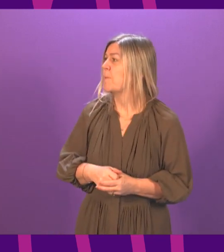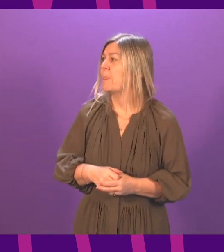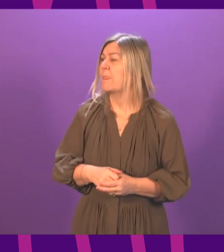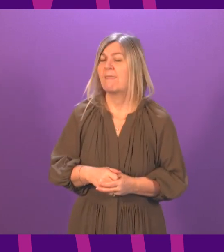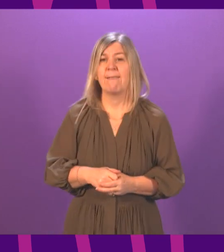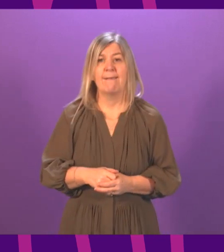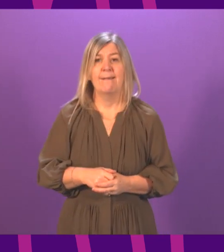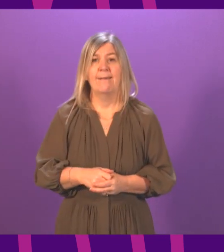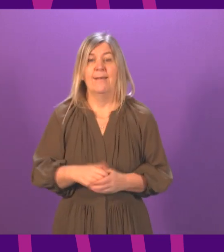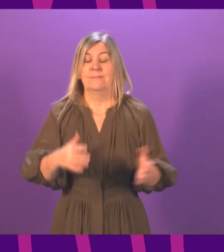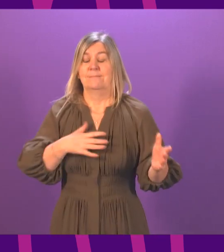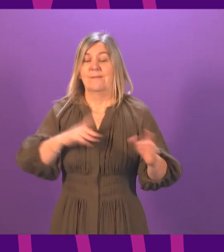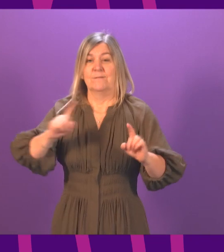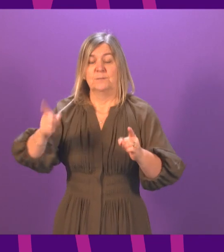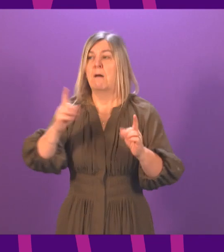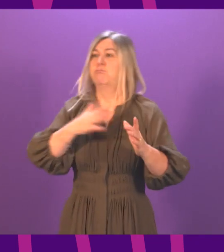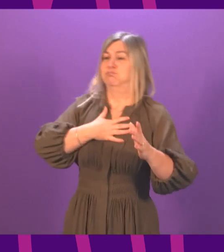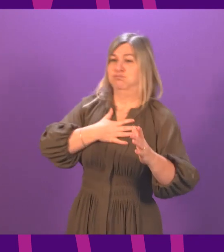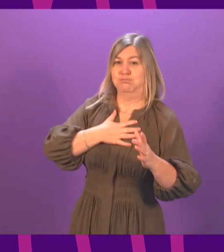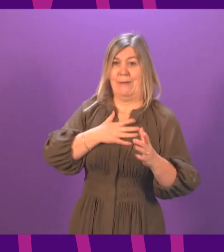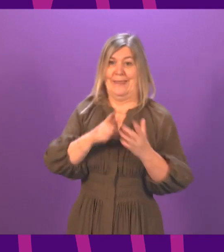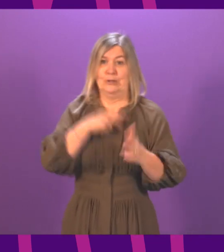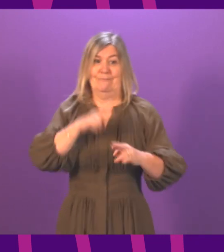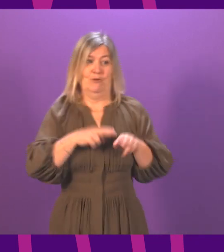NHS Lothian or other national health service boards. I assure Daniel Johnson that there is